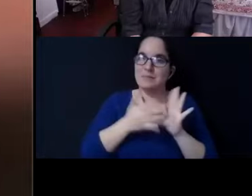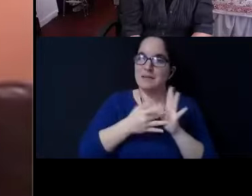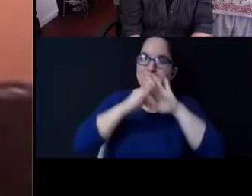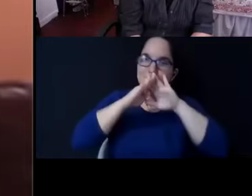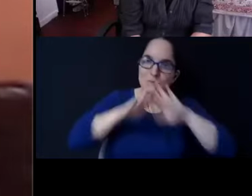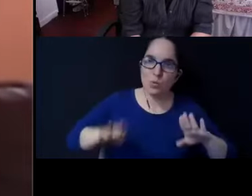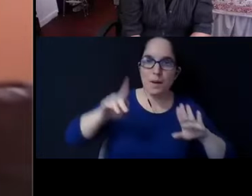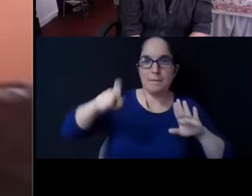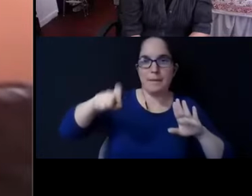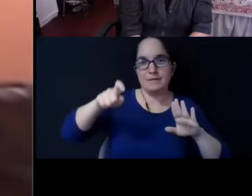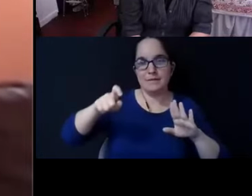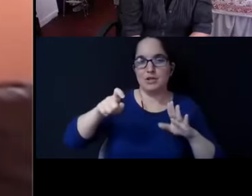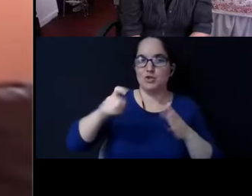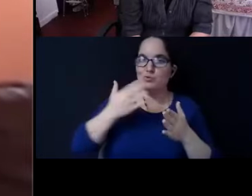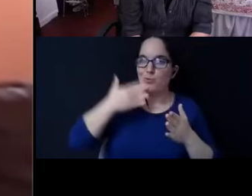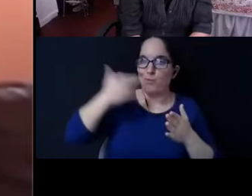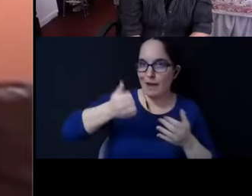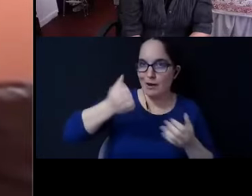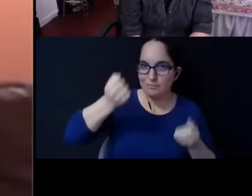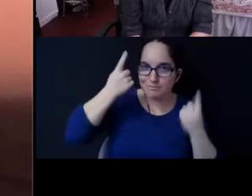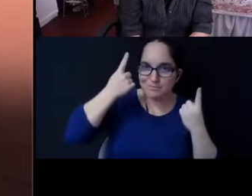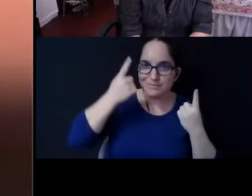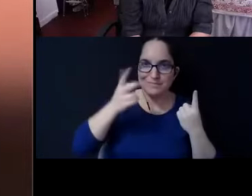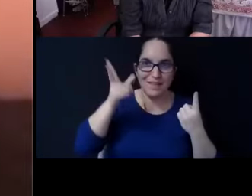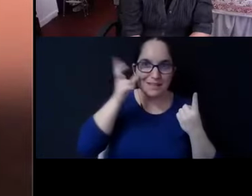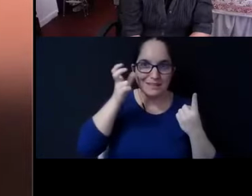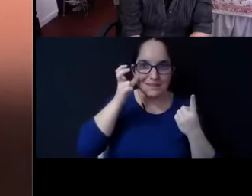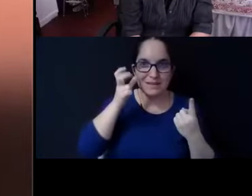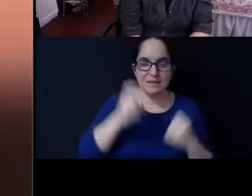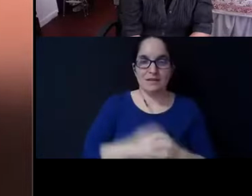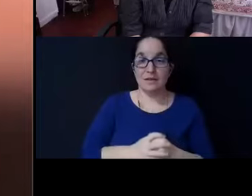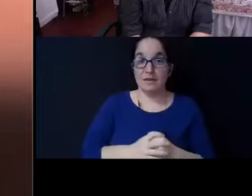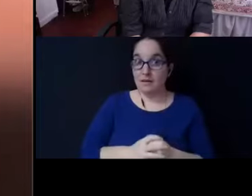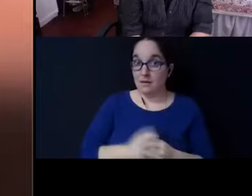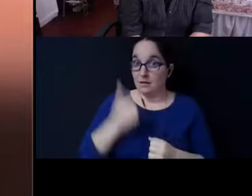Definitely learning new stuff, I remember in one of the first classes we had, we watched